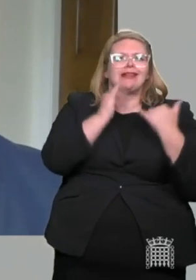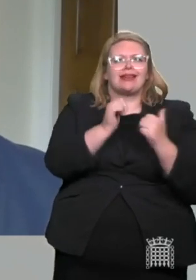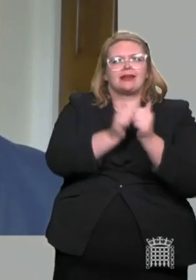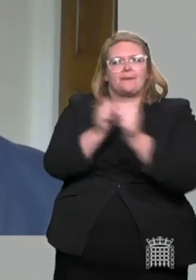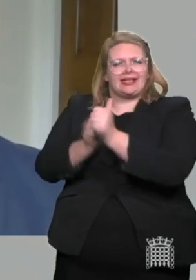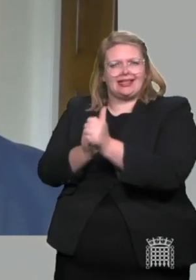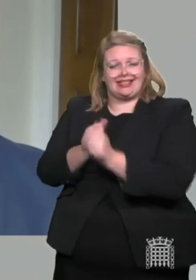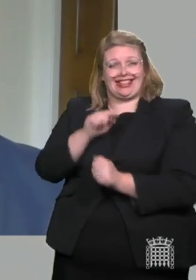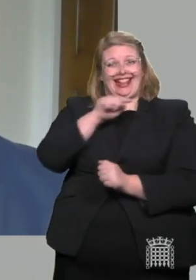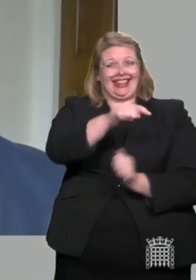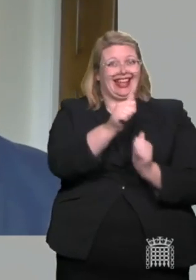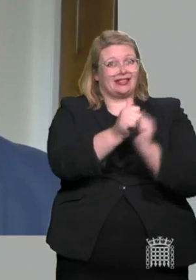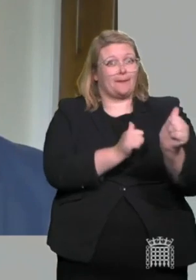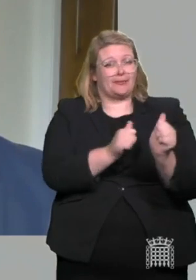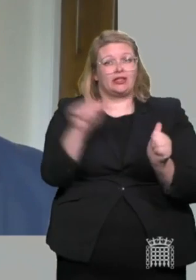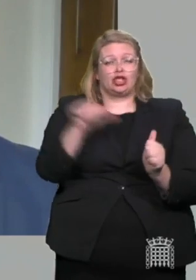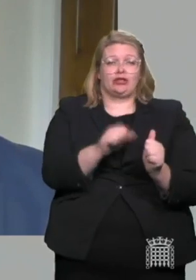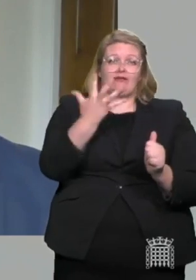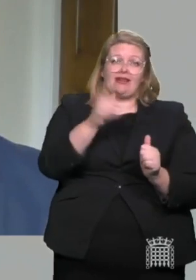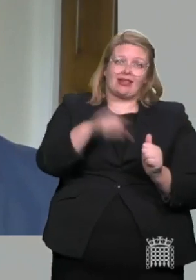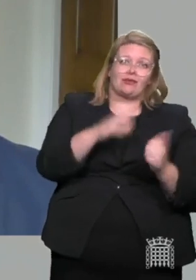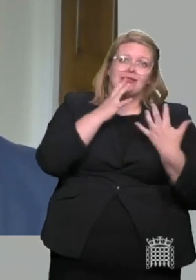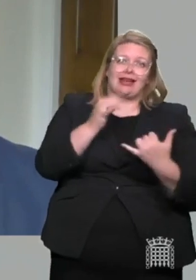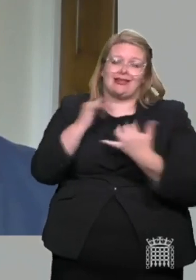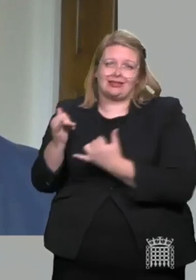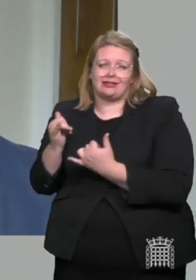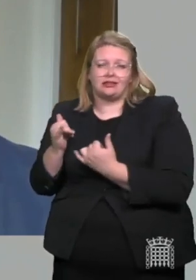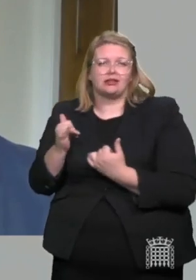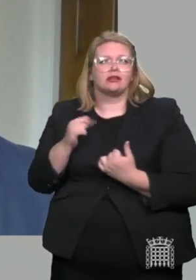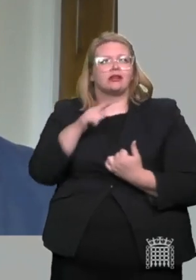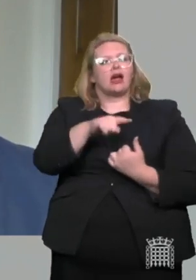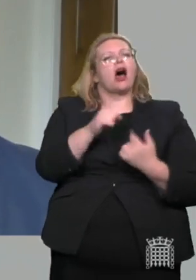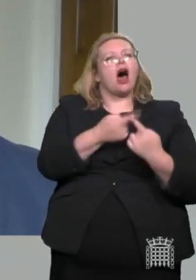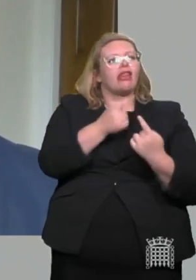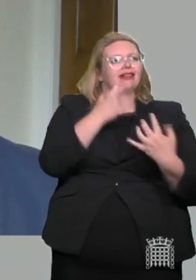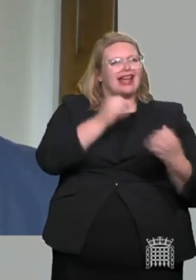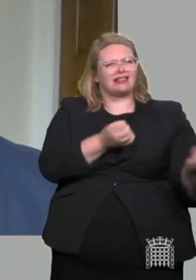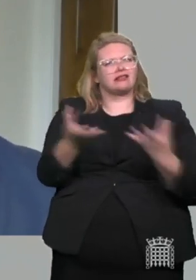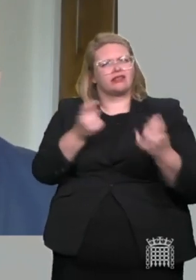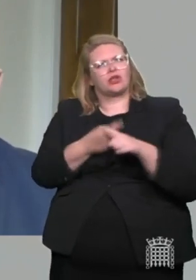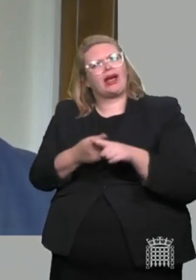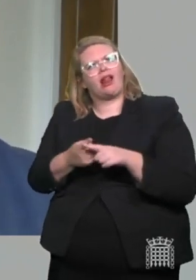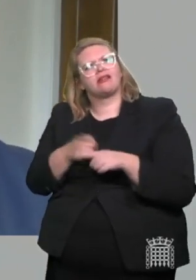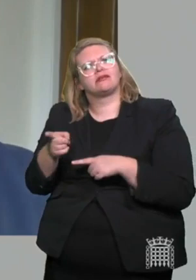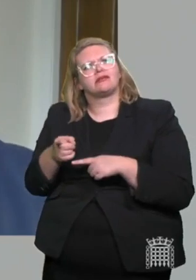to “reserve all additional Covid tests”to England. Those tests would have been crucial to saving